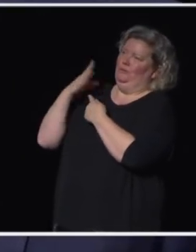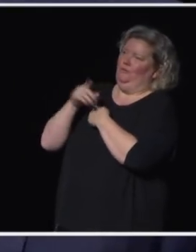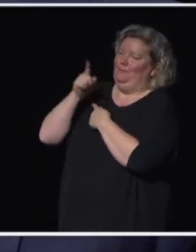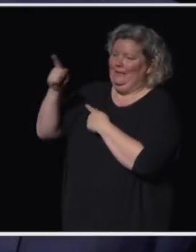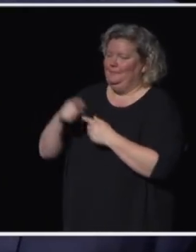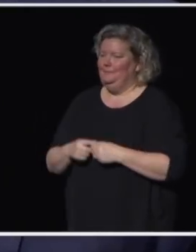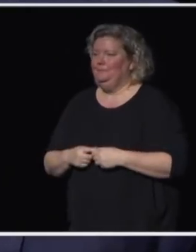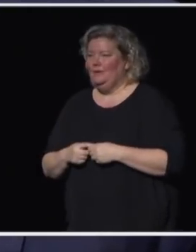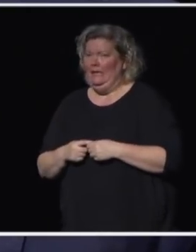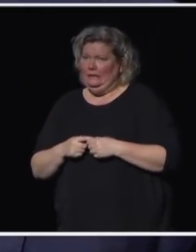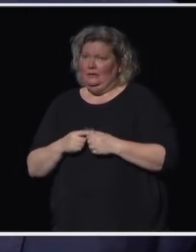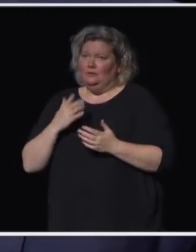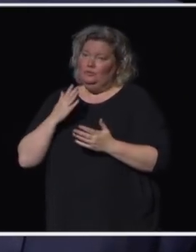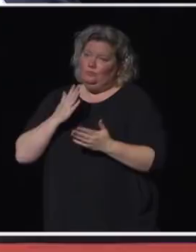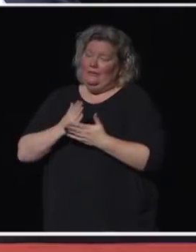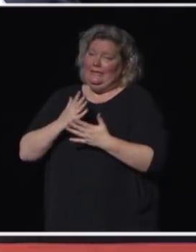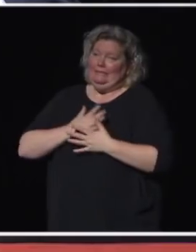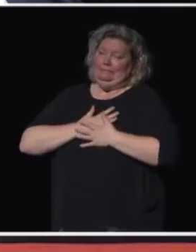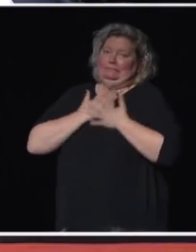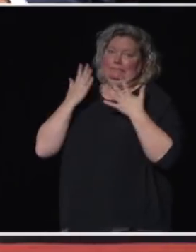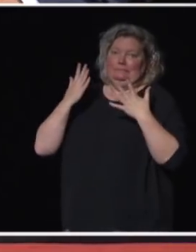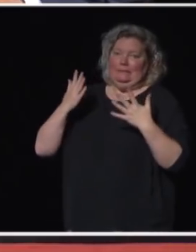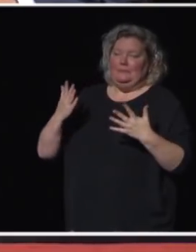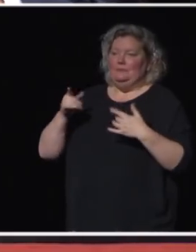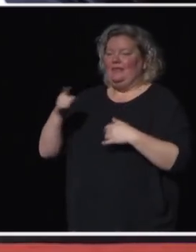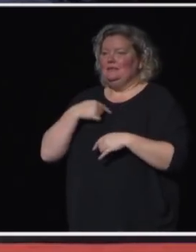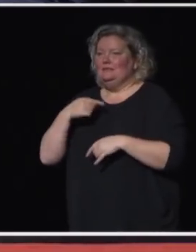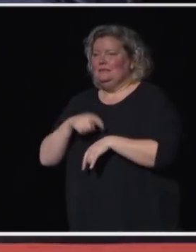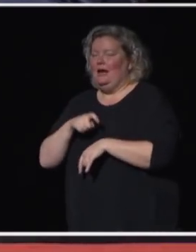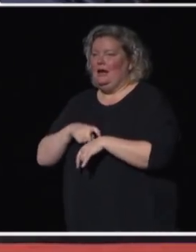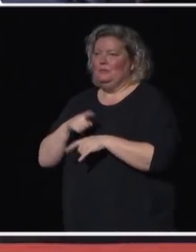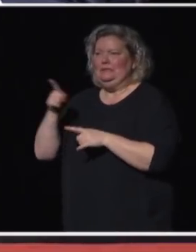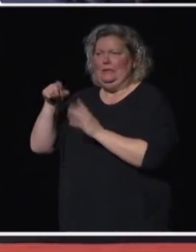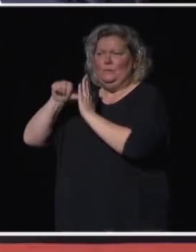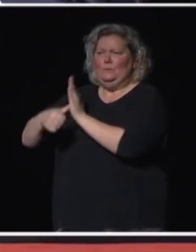Much to my great distress. You know? There was no going over to my mum's house. That just didn't exist.